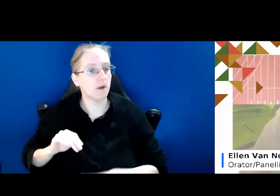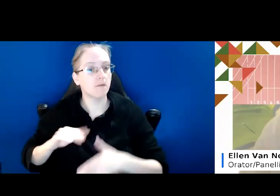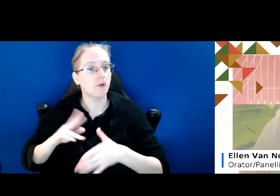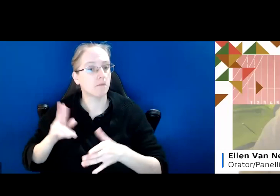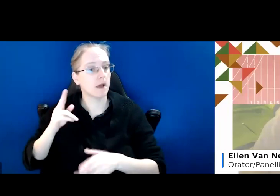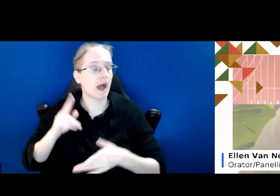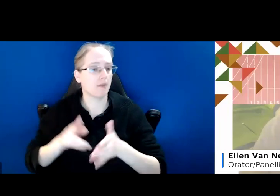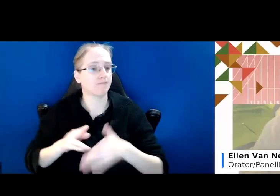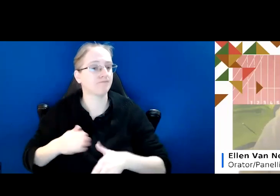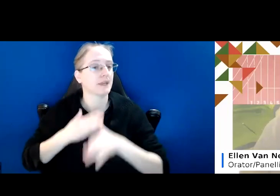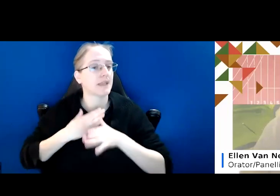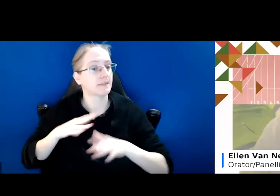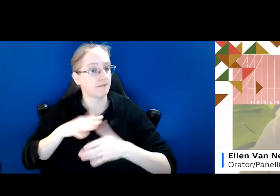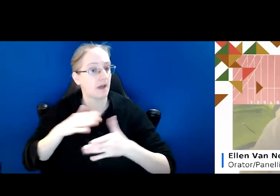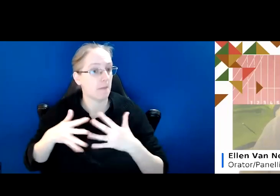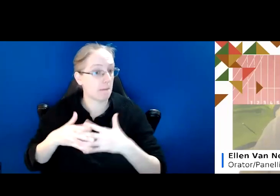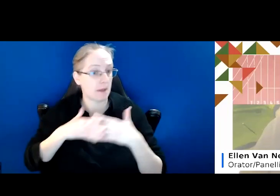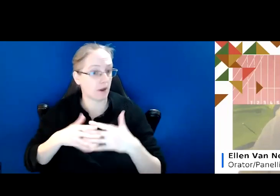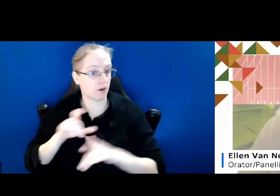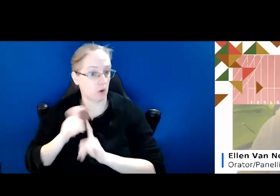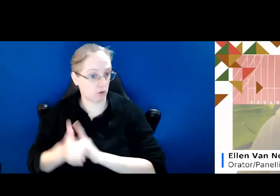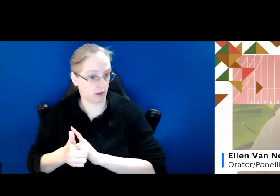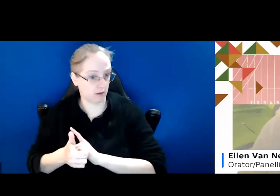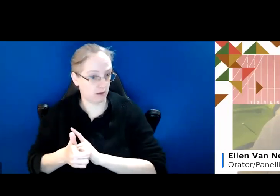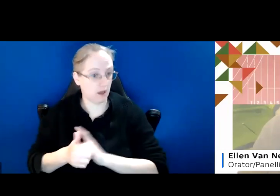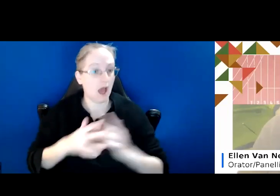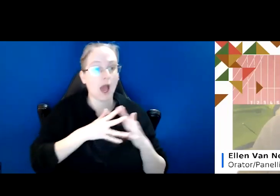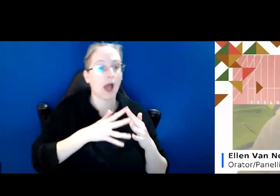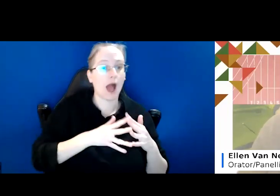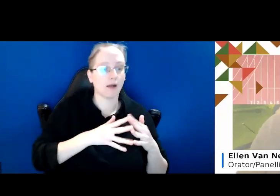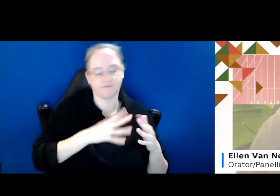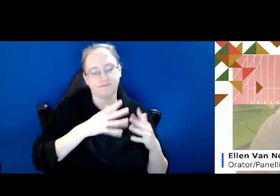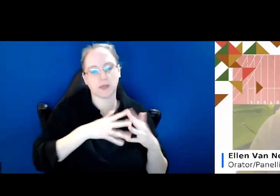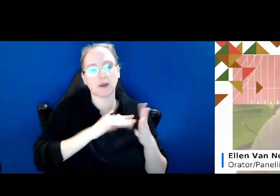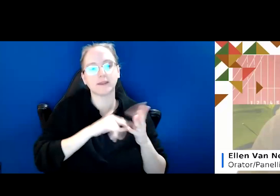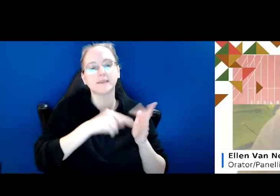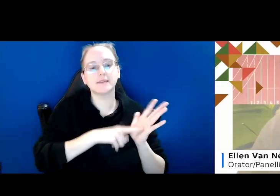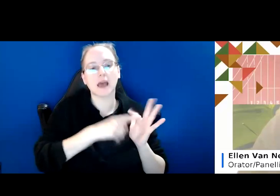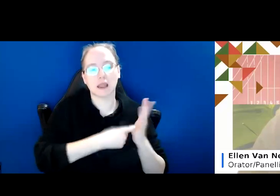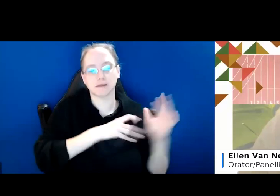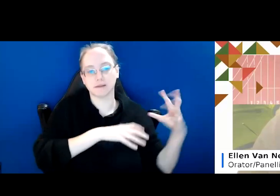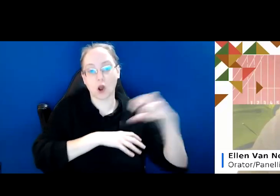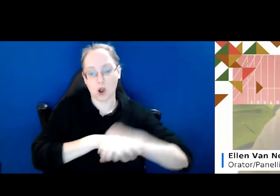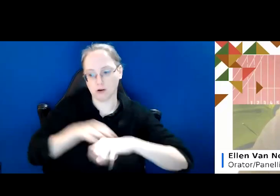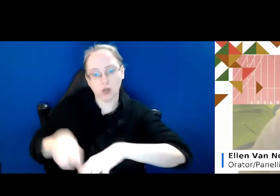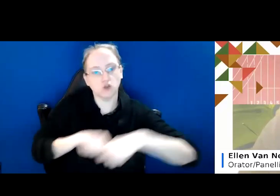and American settlers took Basque or from Native Americans just as Canadian settlers took the cross